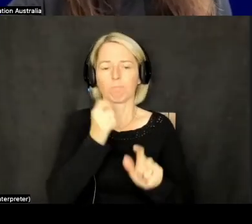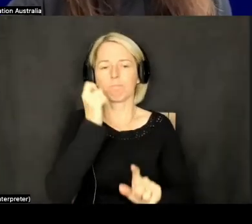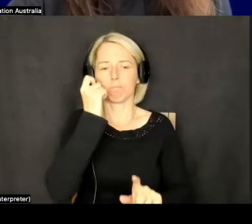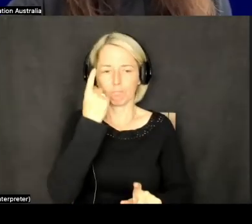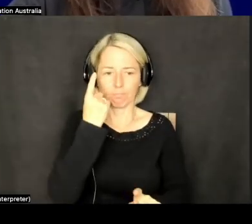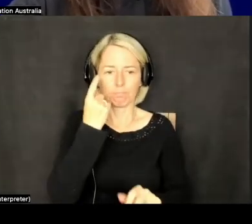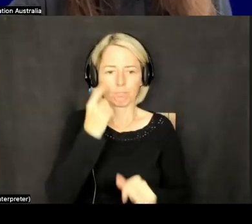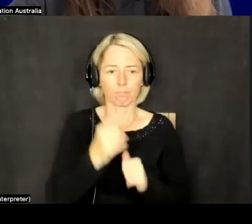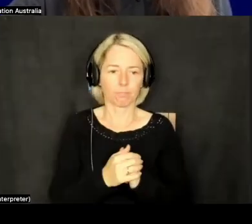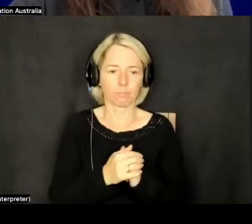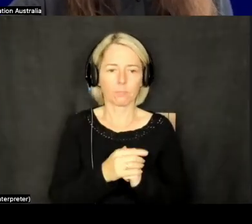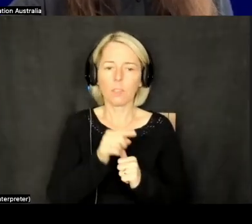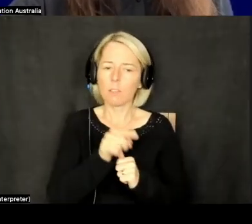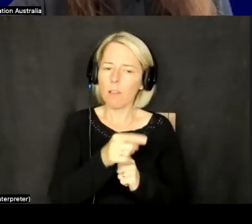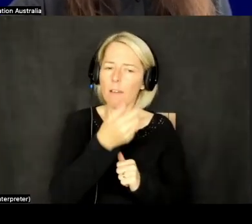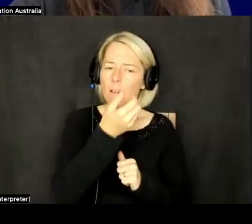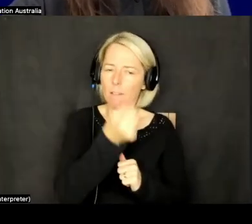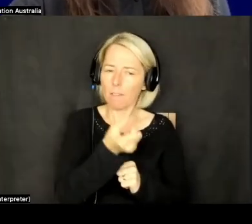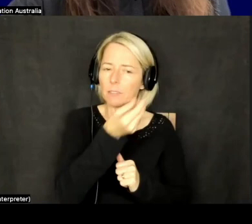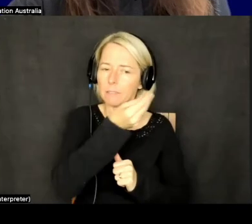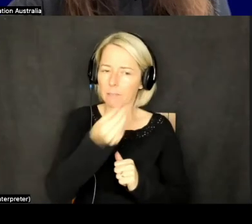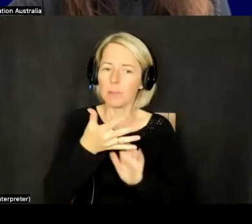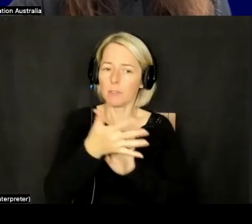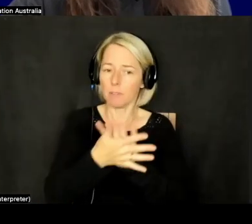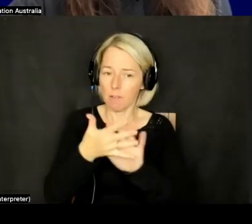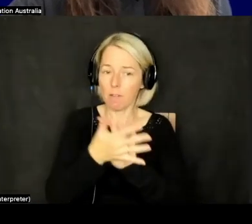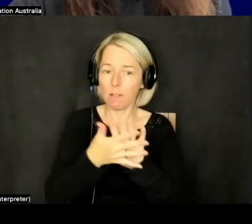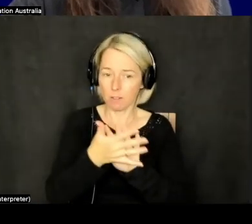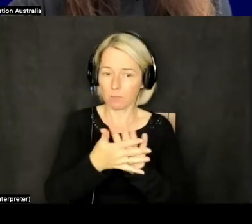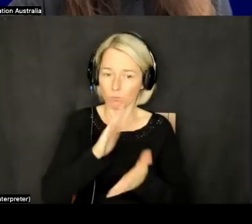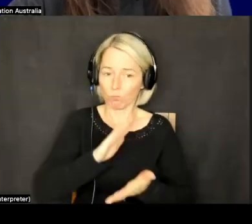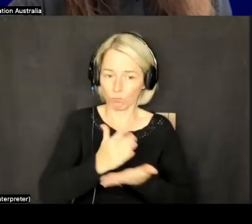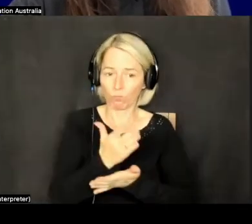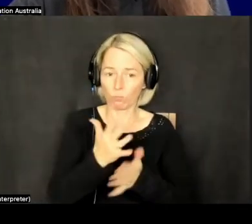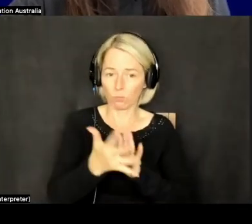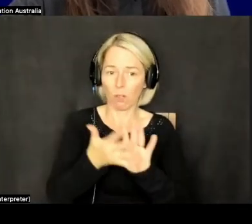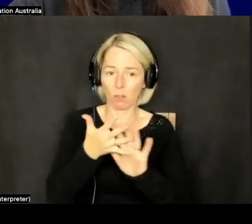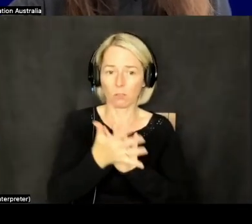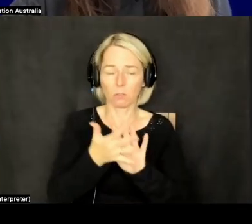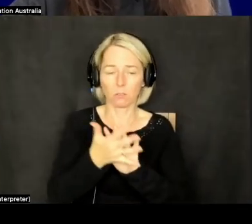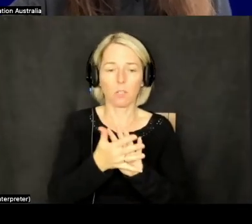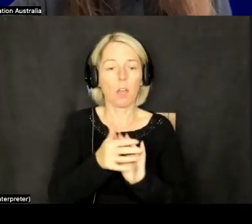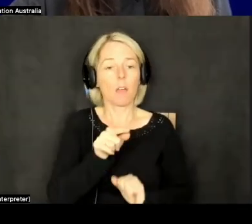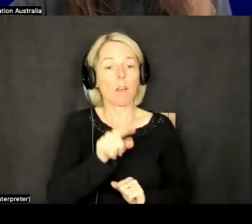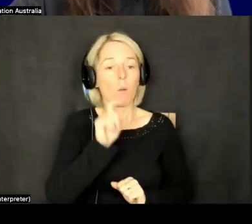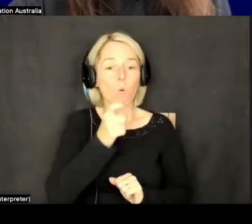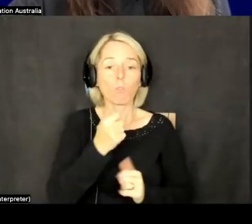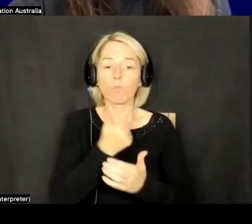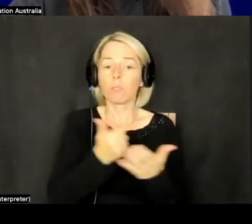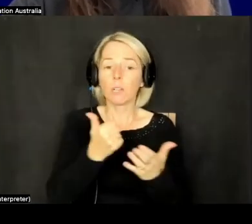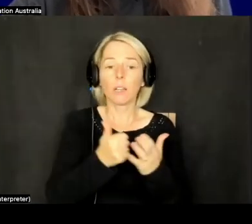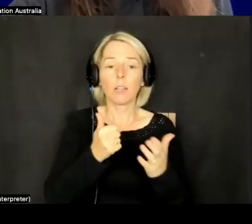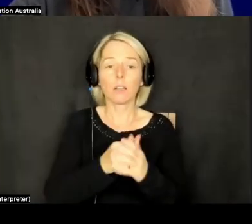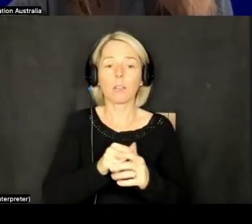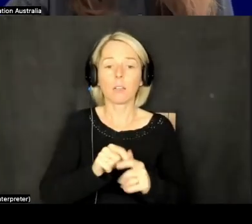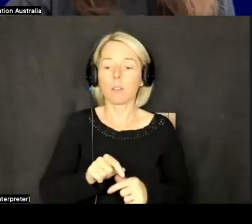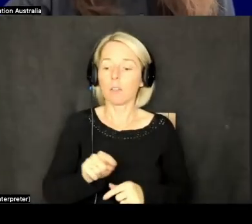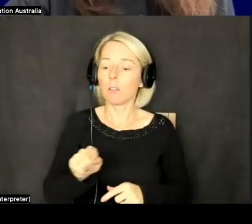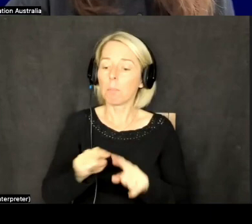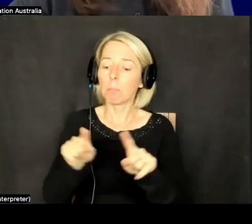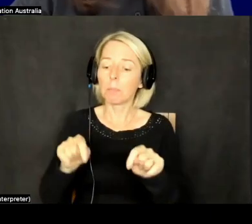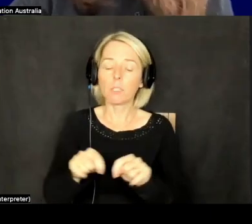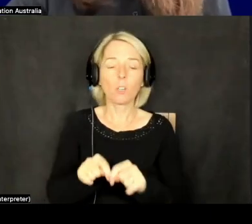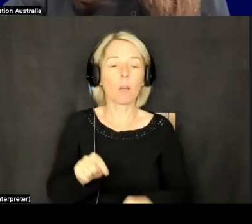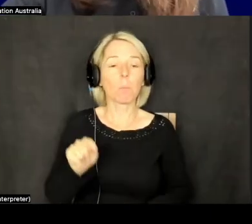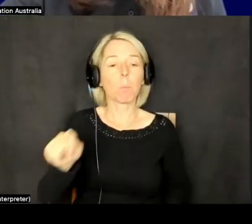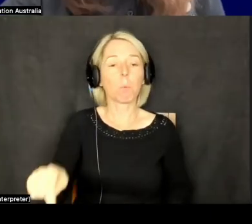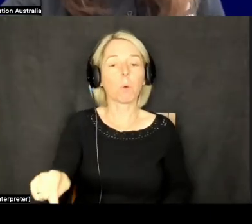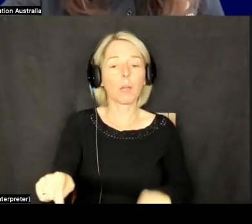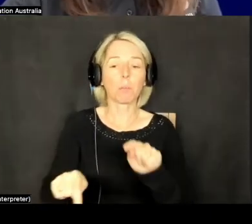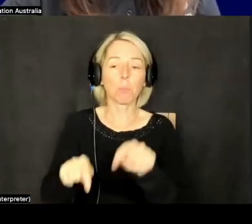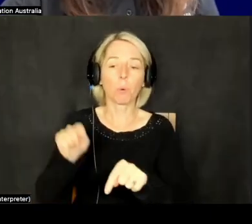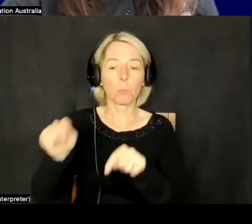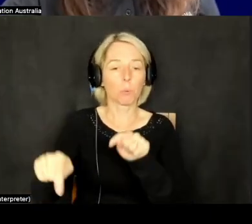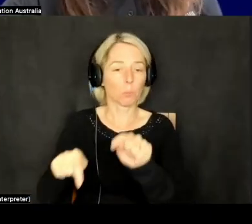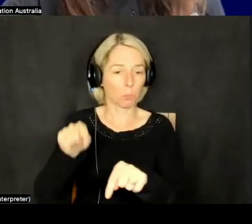They used some formal signs. They would point to pictures but mostly just through the pictures.